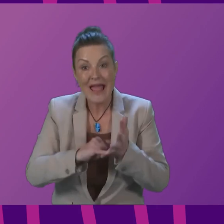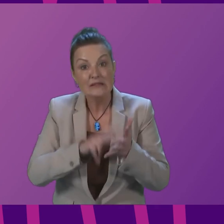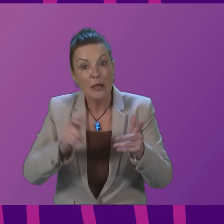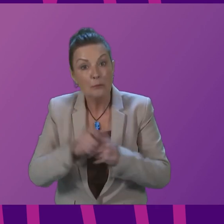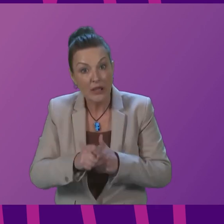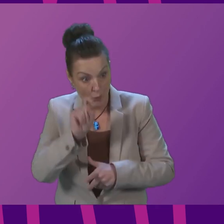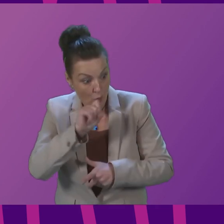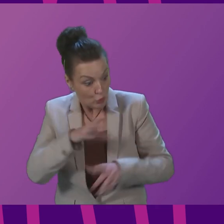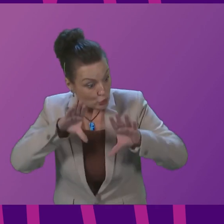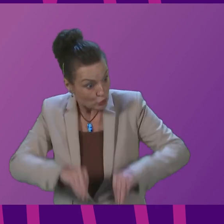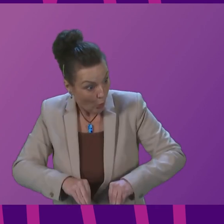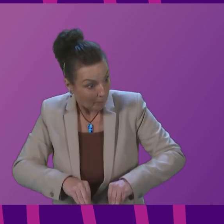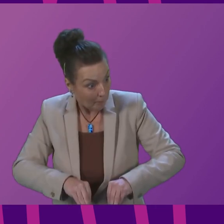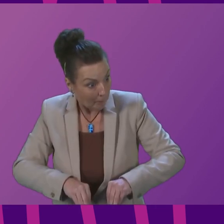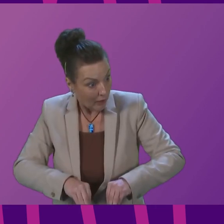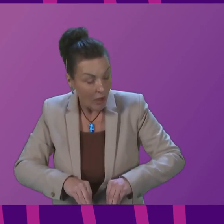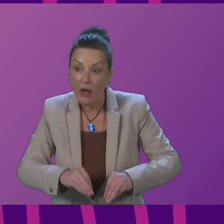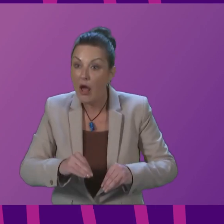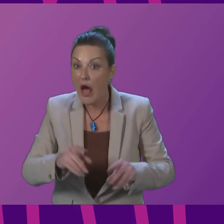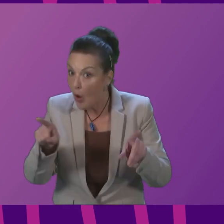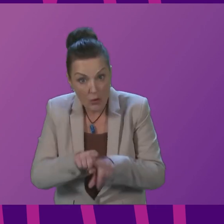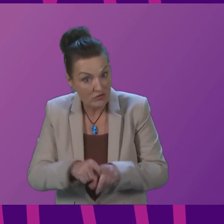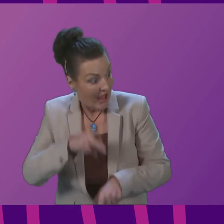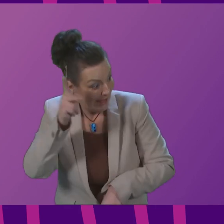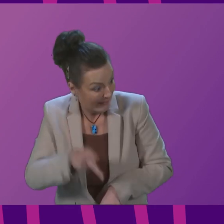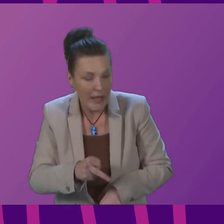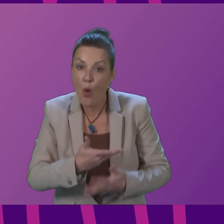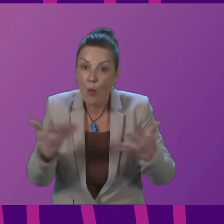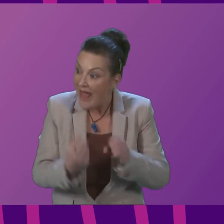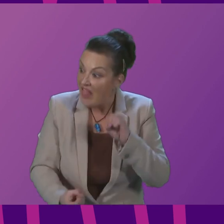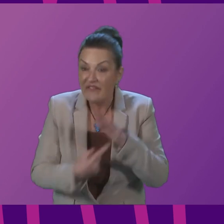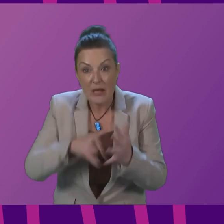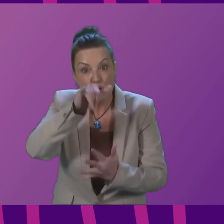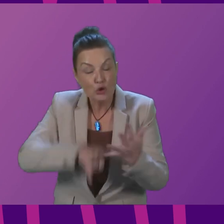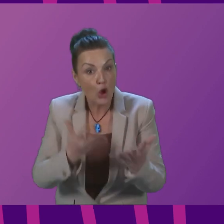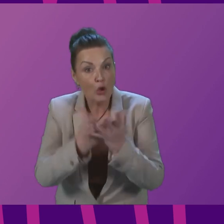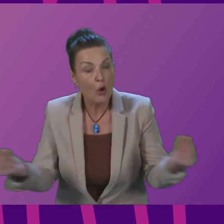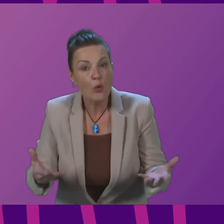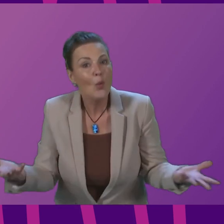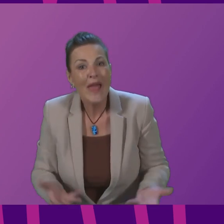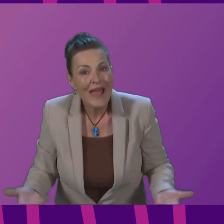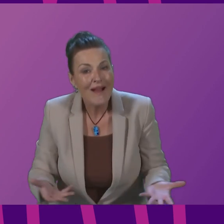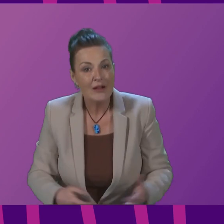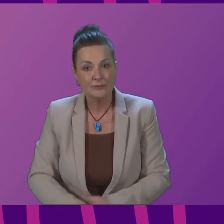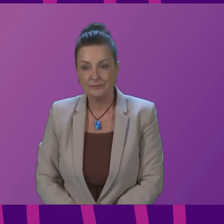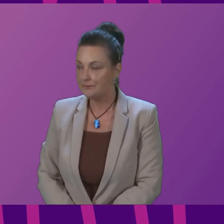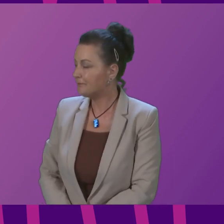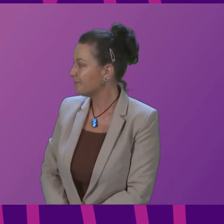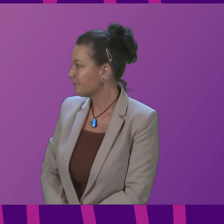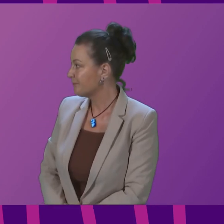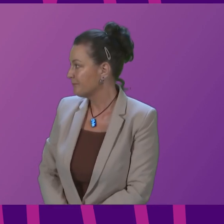I am also going to keep asking: where has the vital document gone?